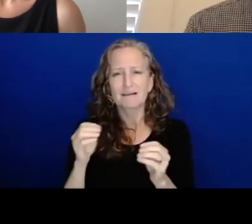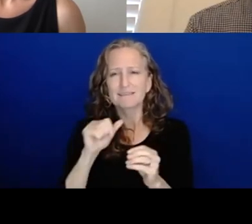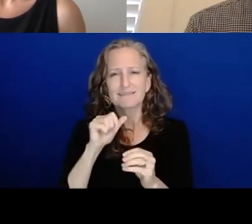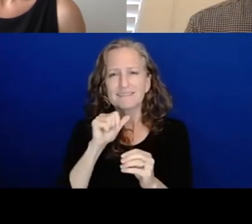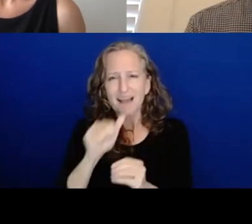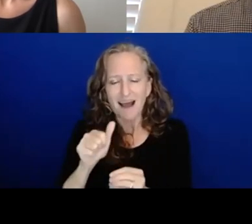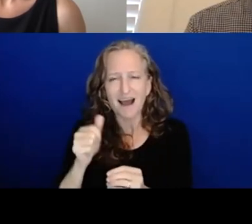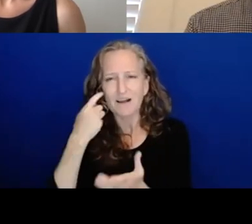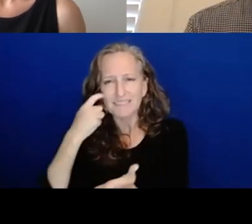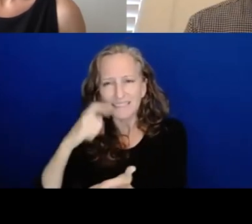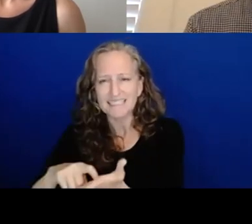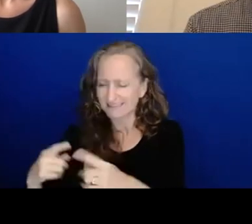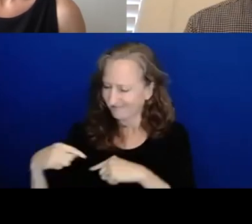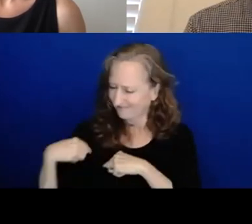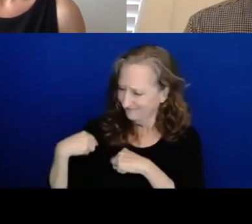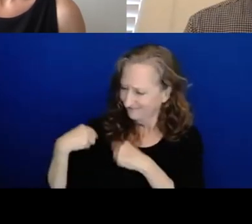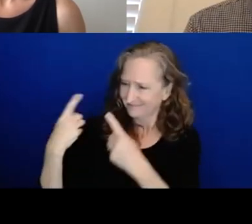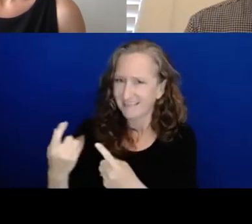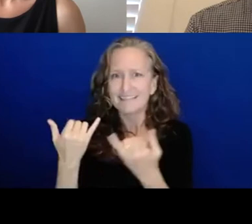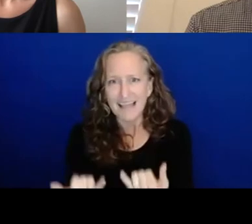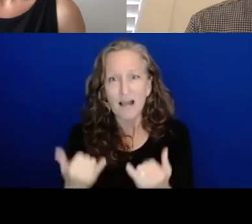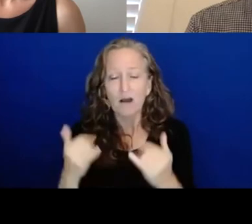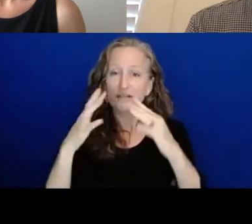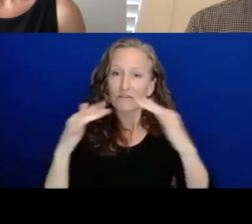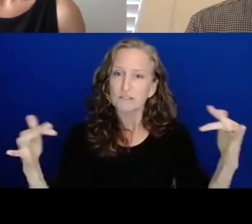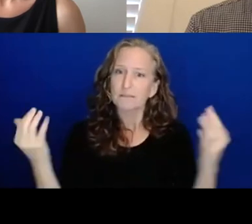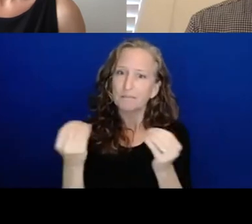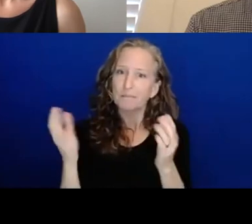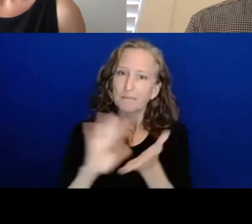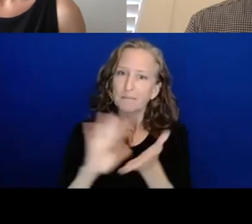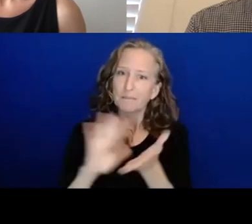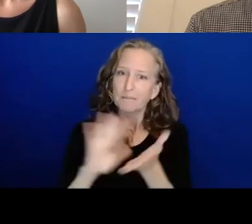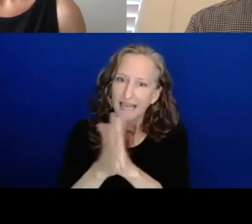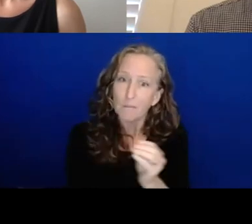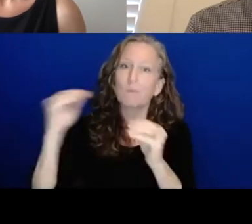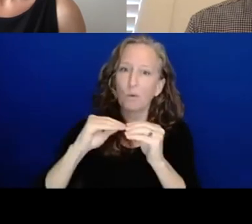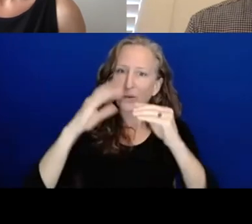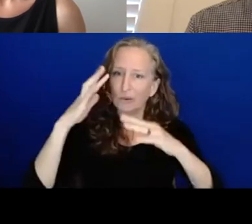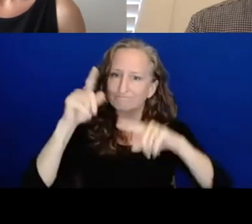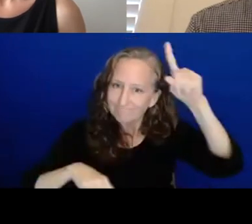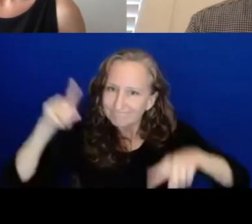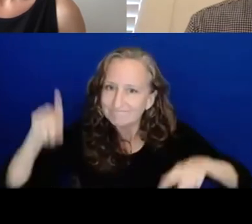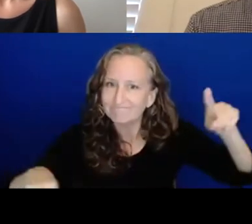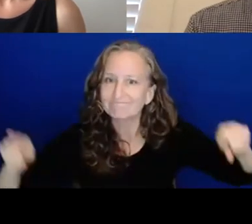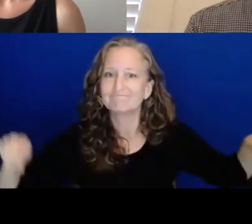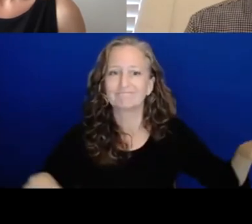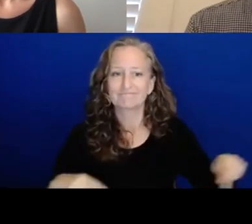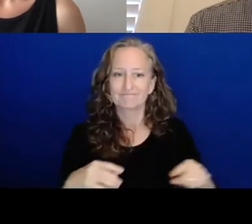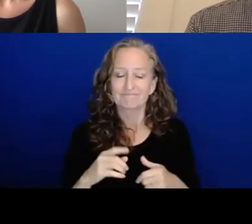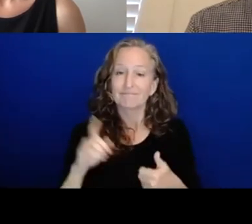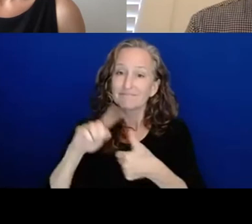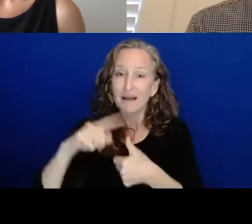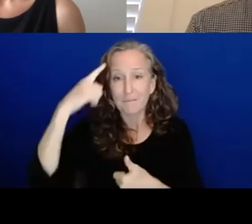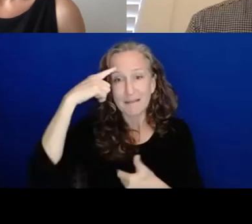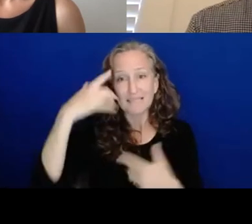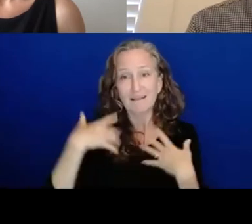At least being discussed. See if they're normalized, that's our job. Mental health, parenting and